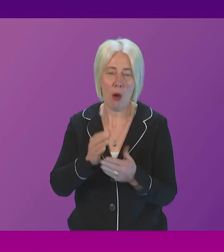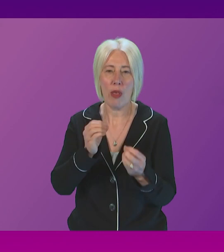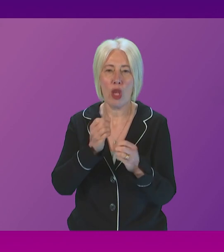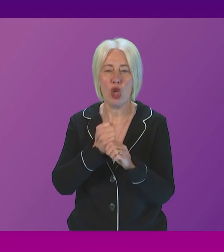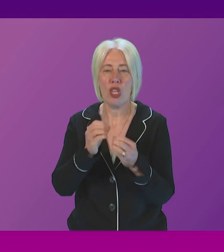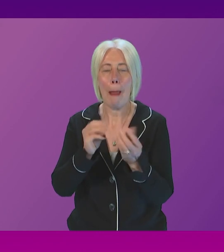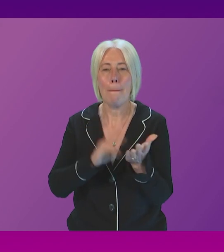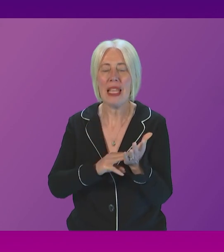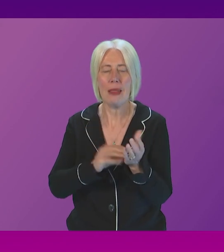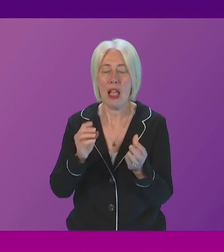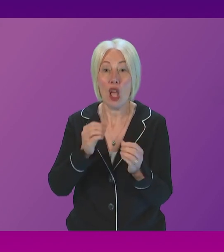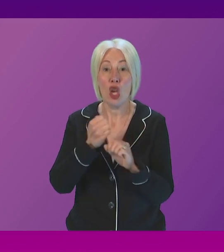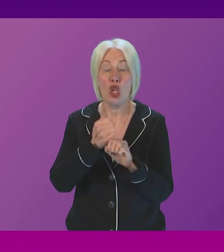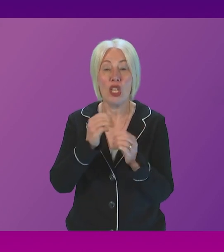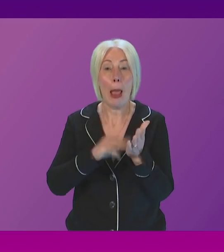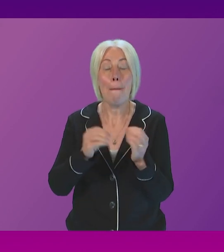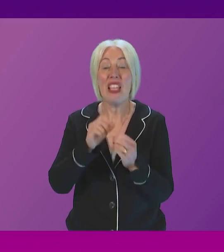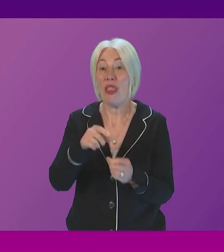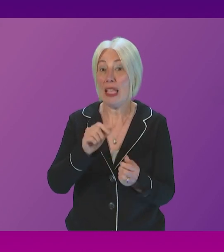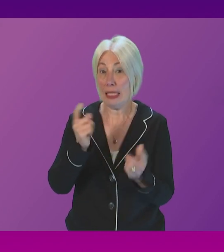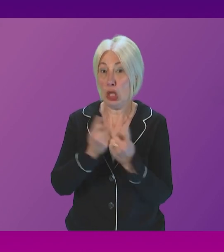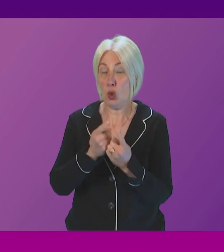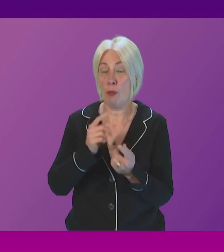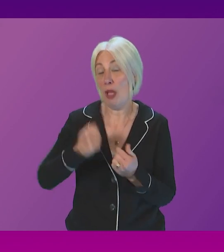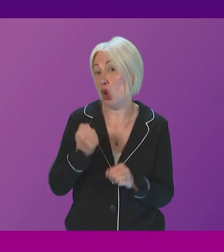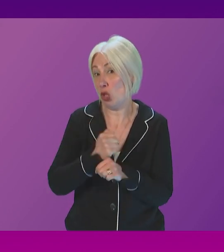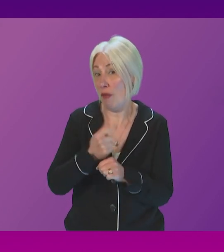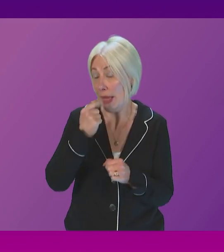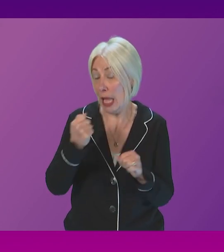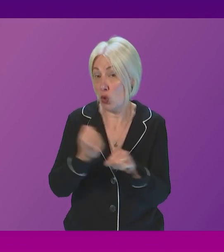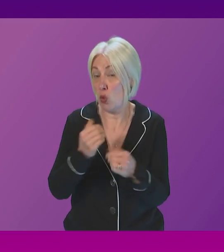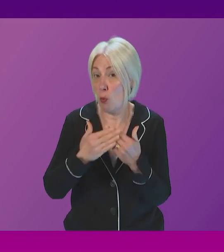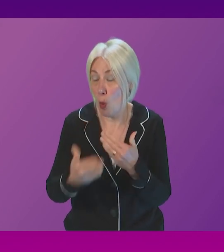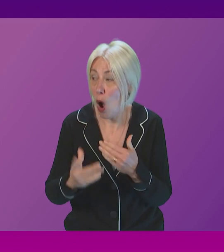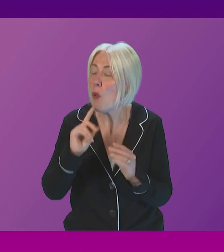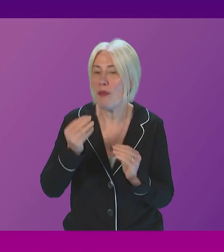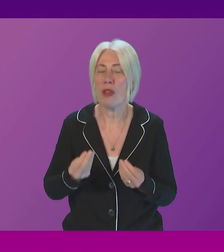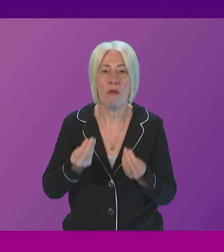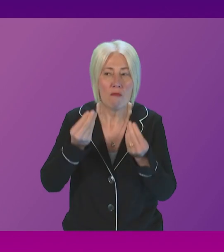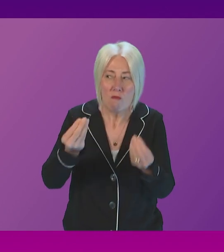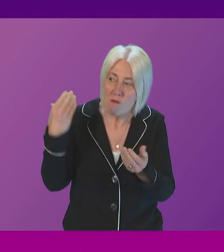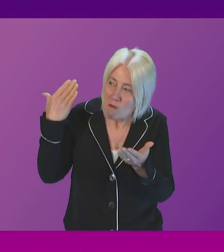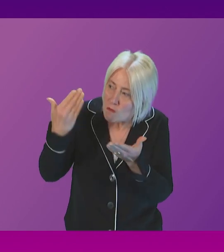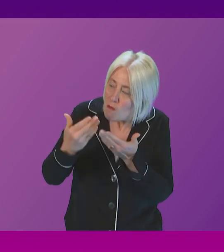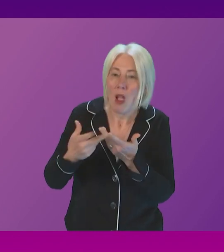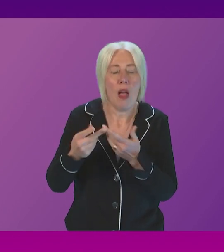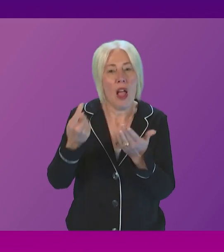on the issue to see whether there is anything further that the Scottish Government can do. We have already brought forward legislation over the years to